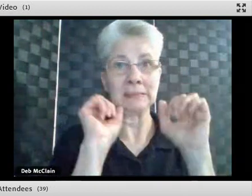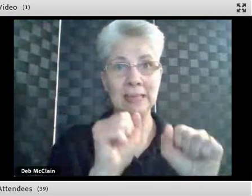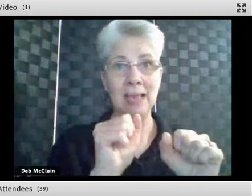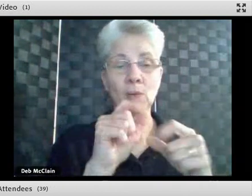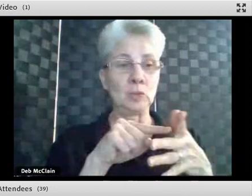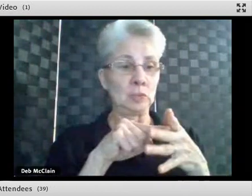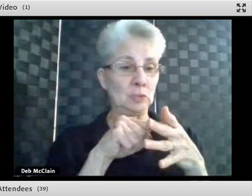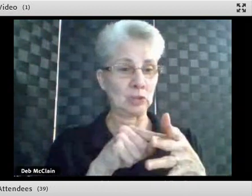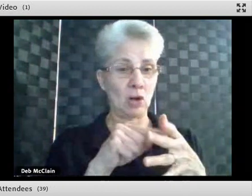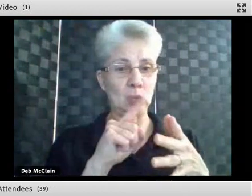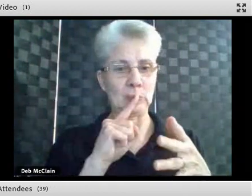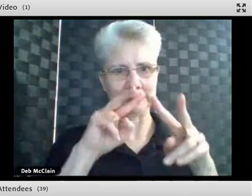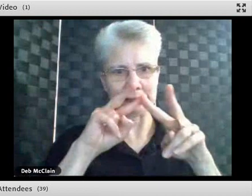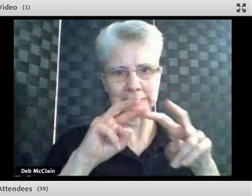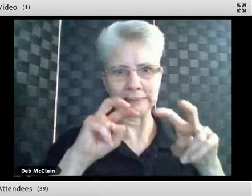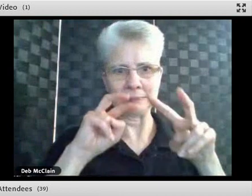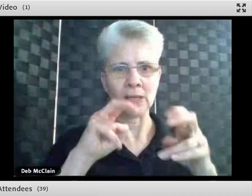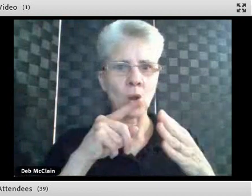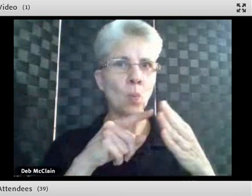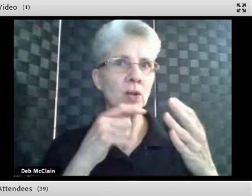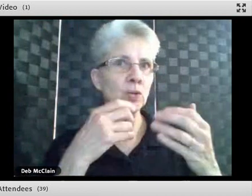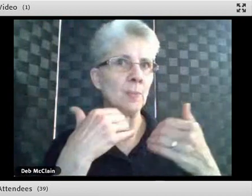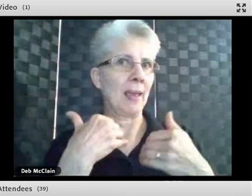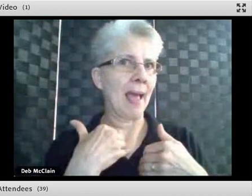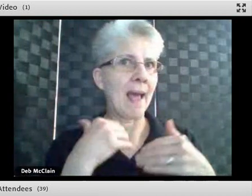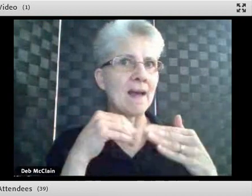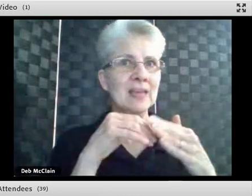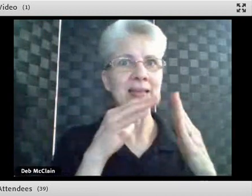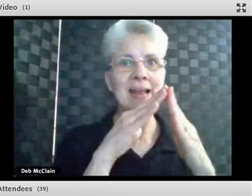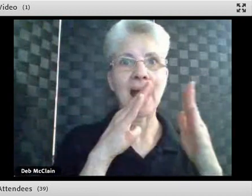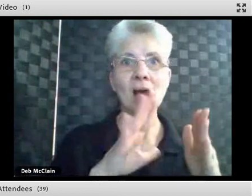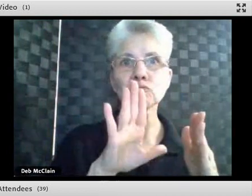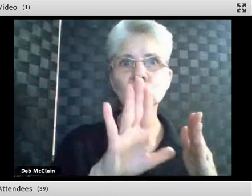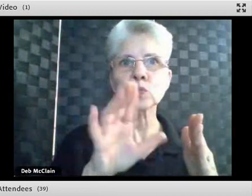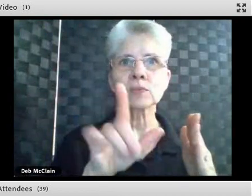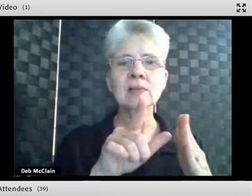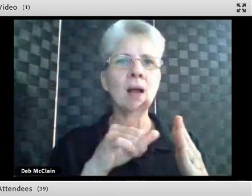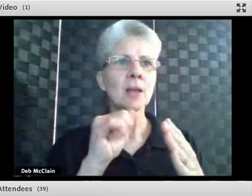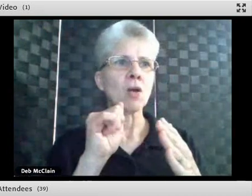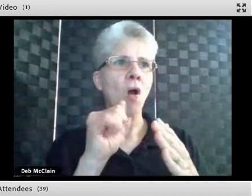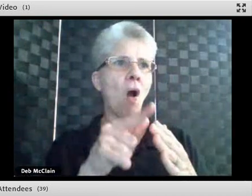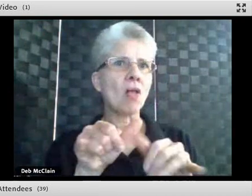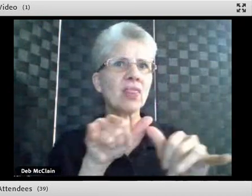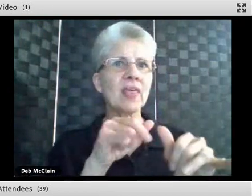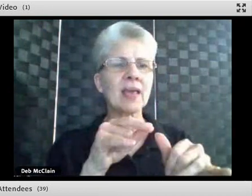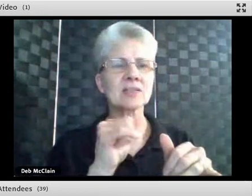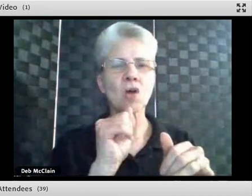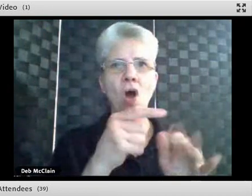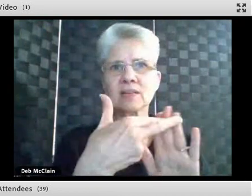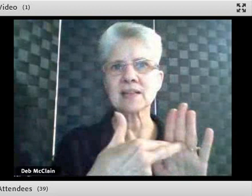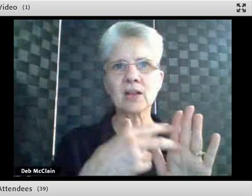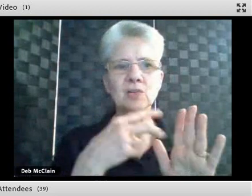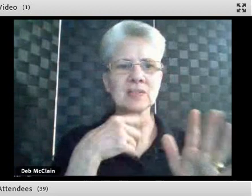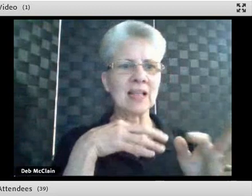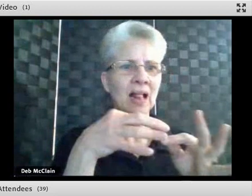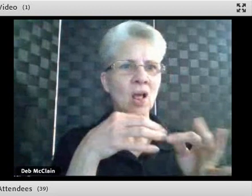when you start really looking at what you might have in-house and all the things that all the standards say that you should be doing with them,